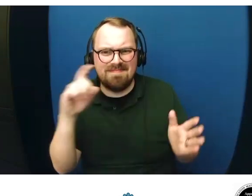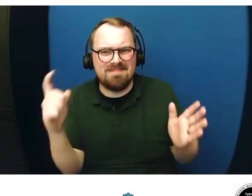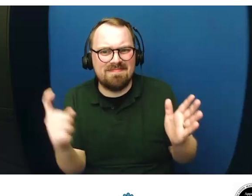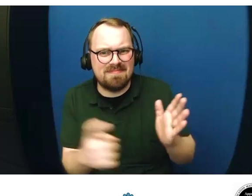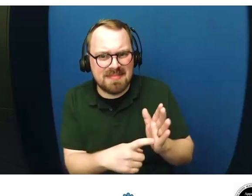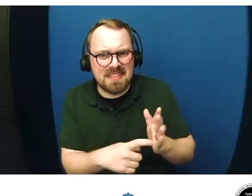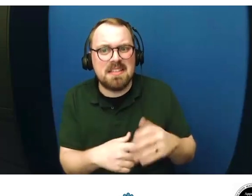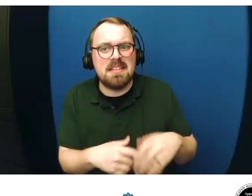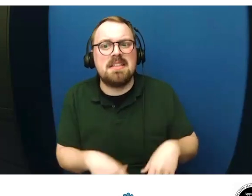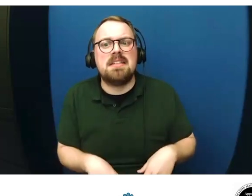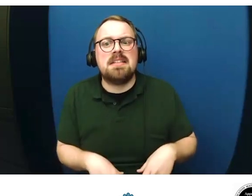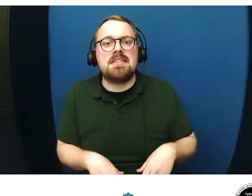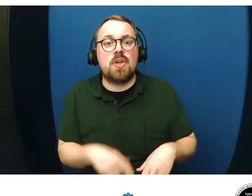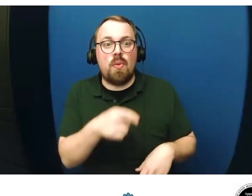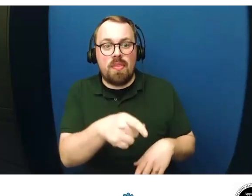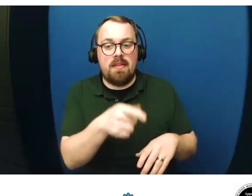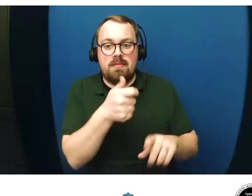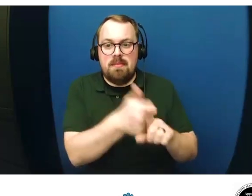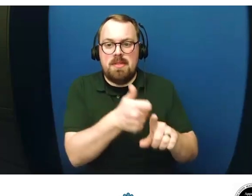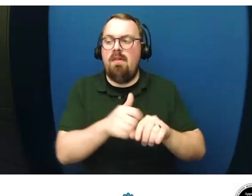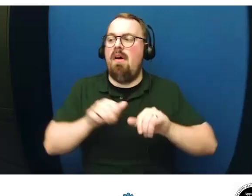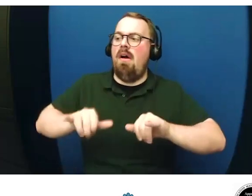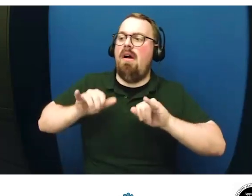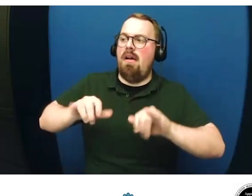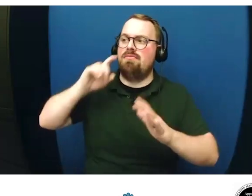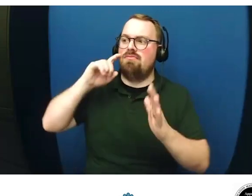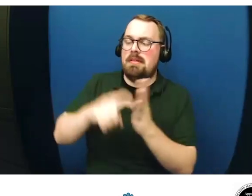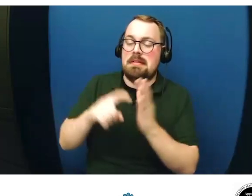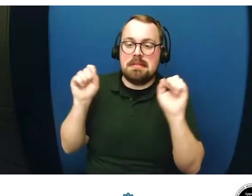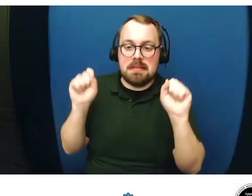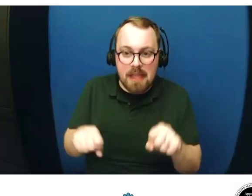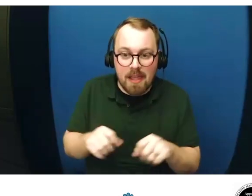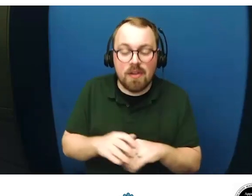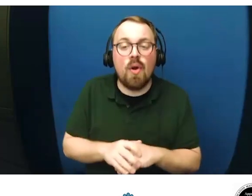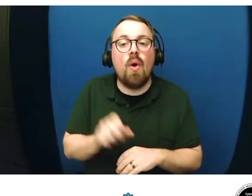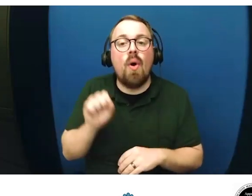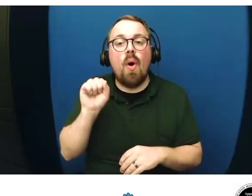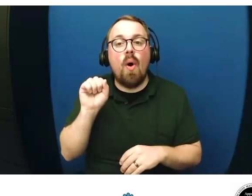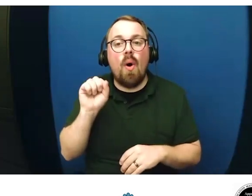"I would like to not participate in that part of that", or "Could you not,